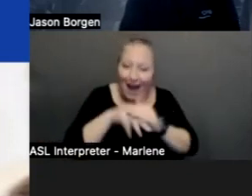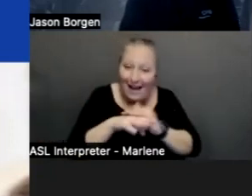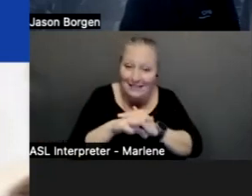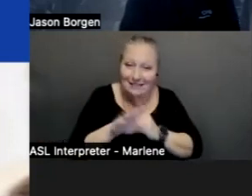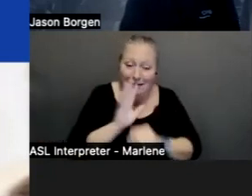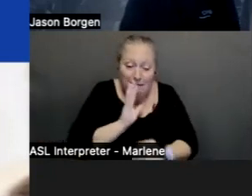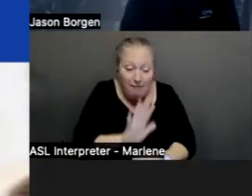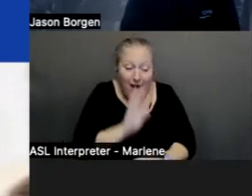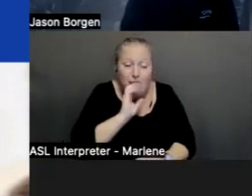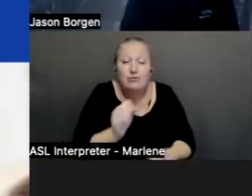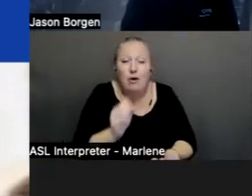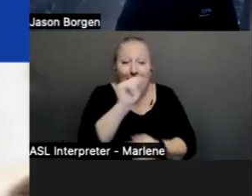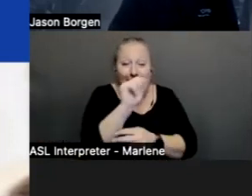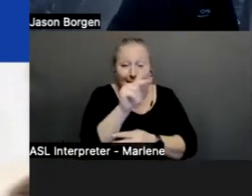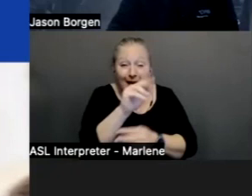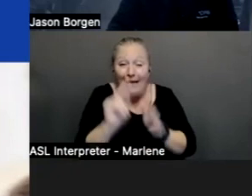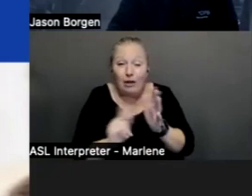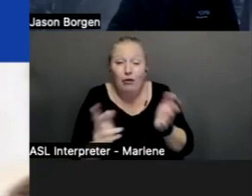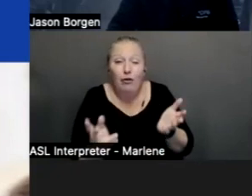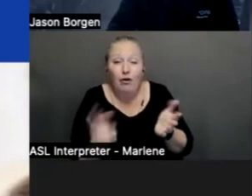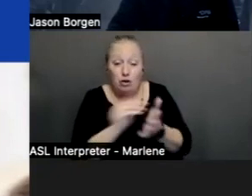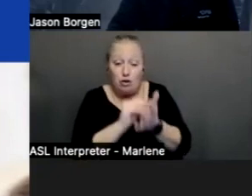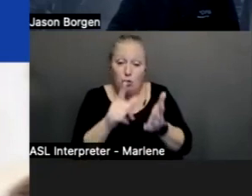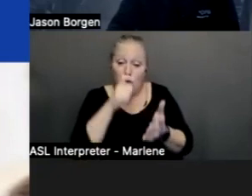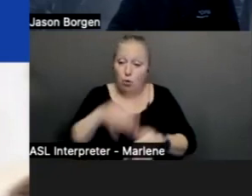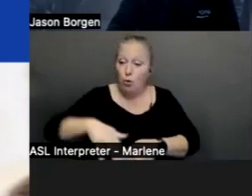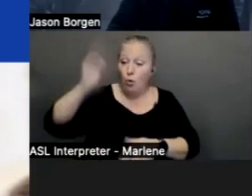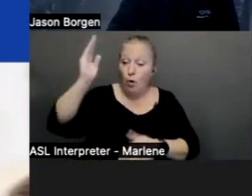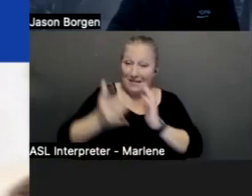old level, right? We're talking TK and Kinder, students who grew up with technology in the home